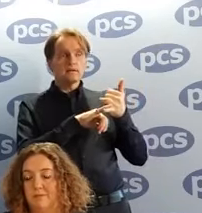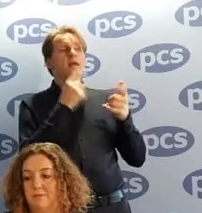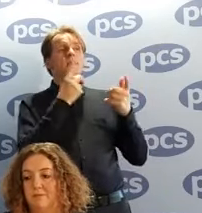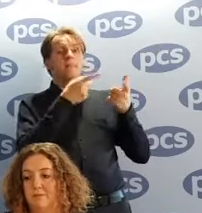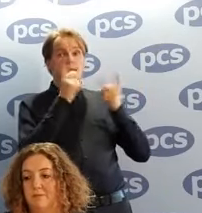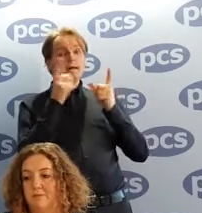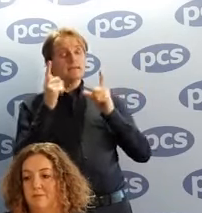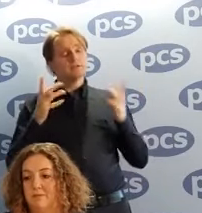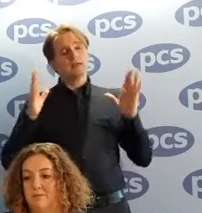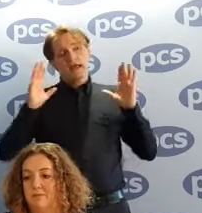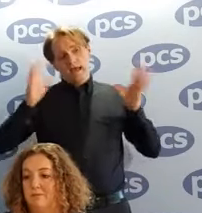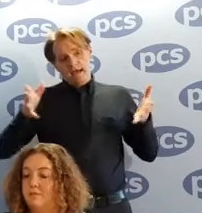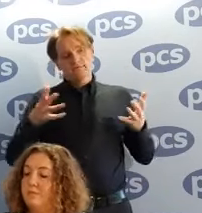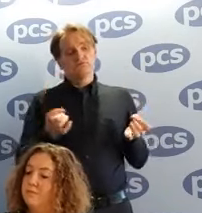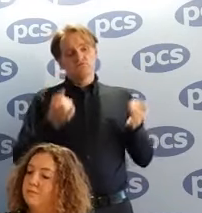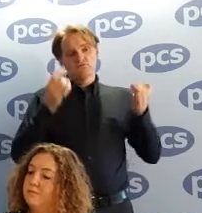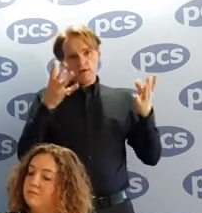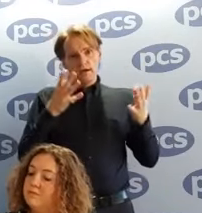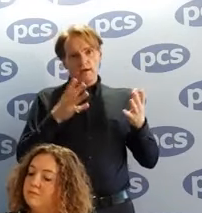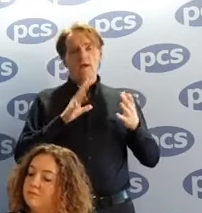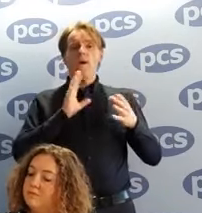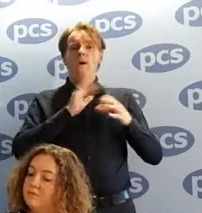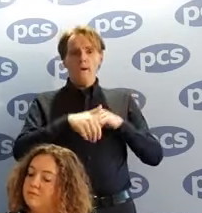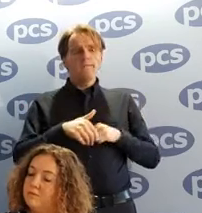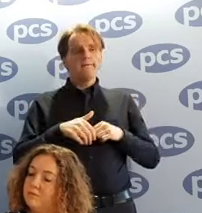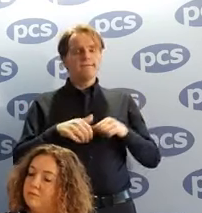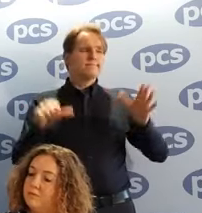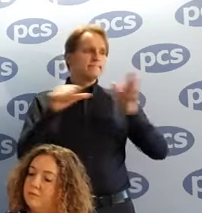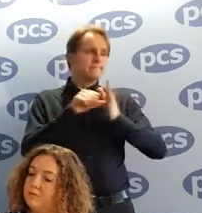forced to take action over important issues around threaten